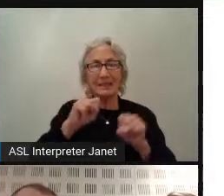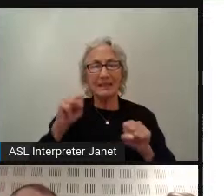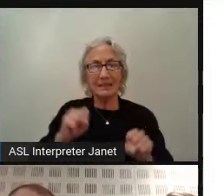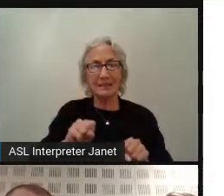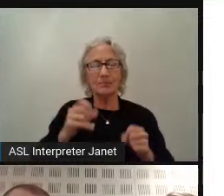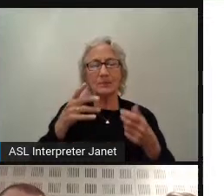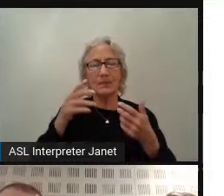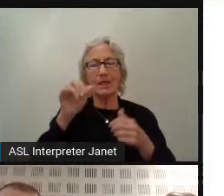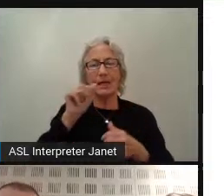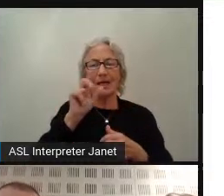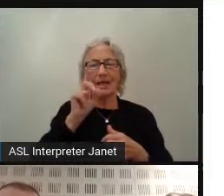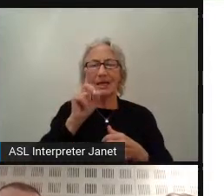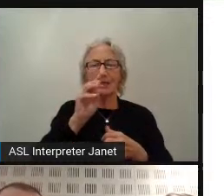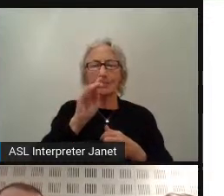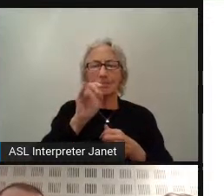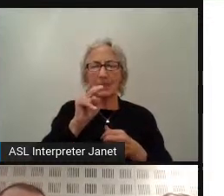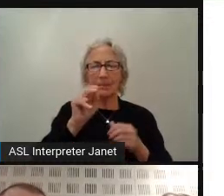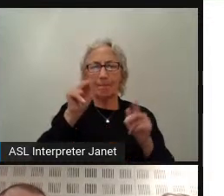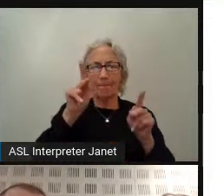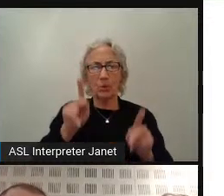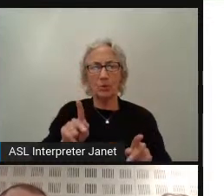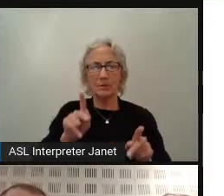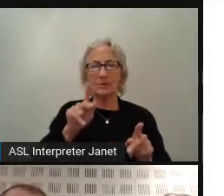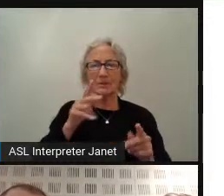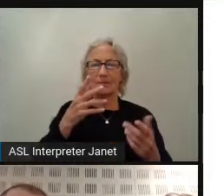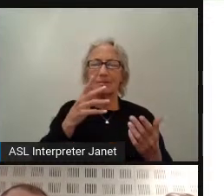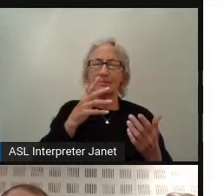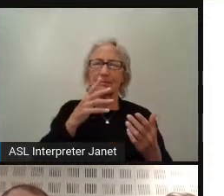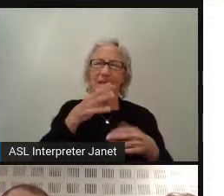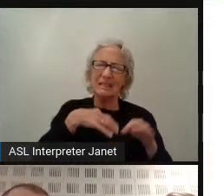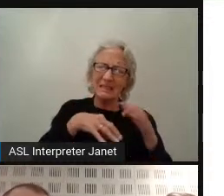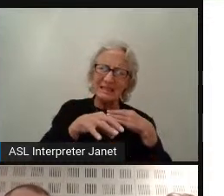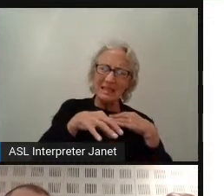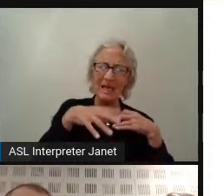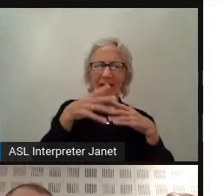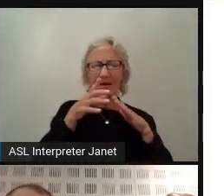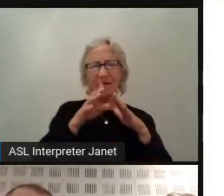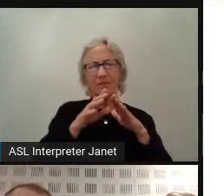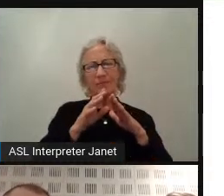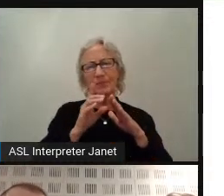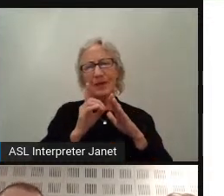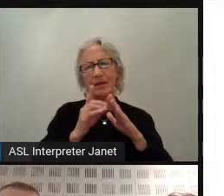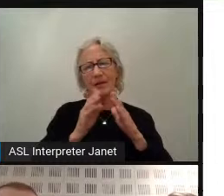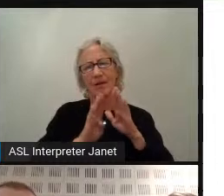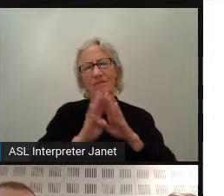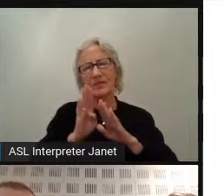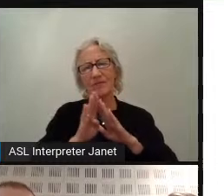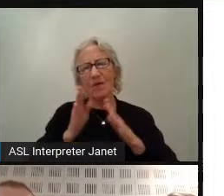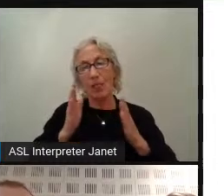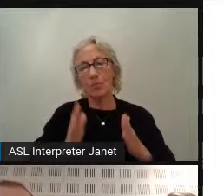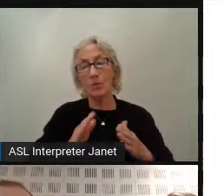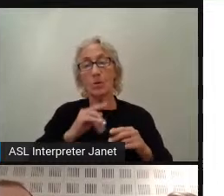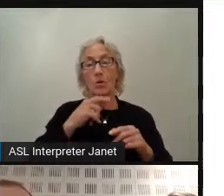I am quite more of a systems administrator than a developer.